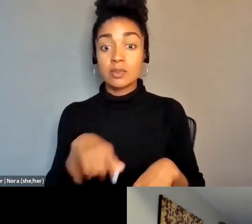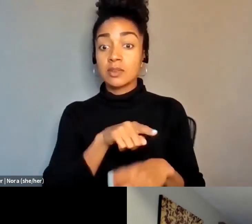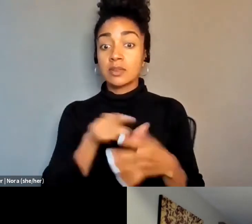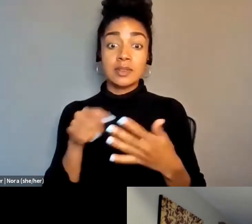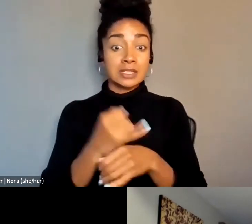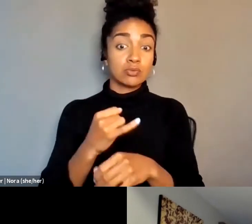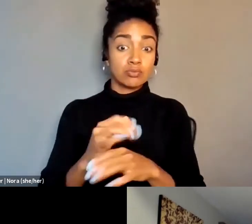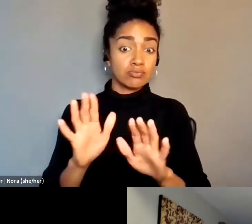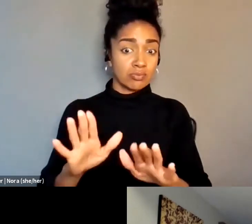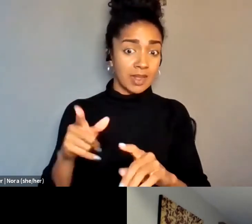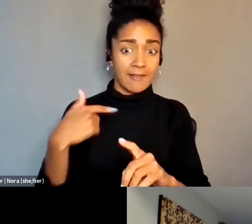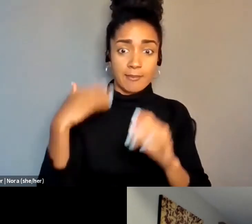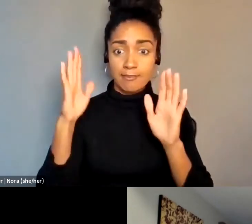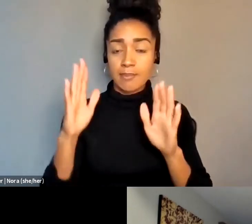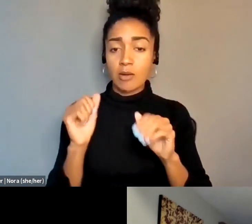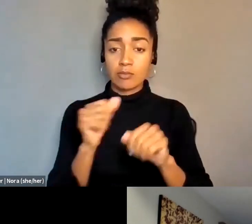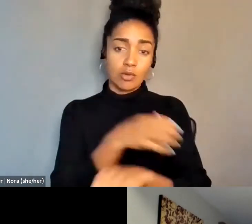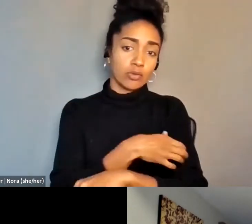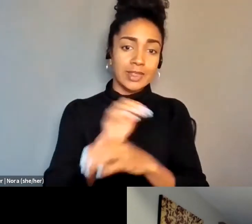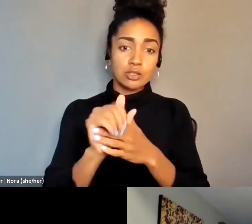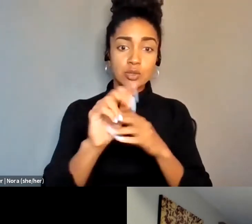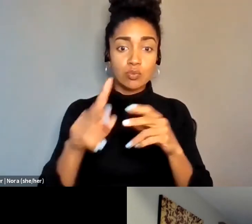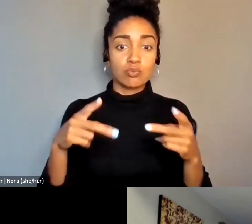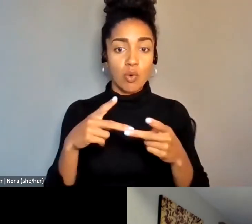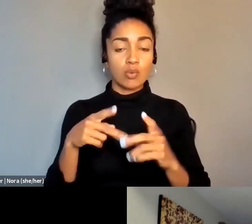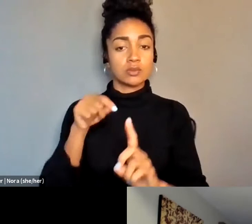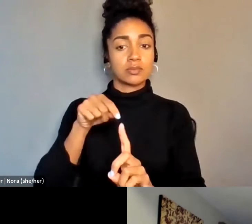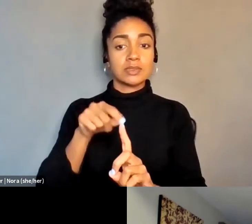the collective focus on learning, system reform, inclusion.